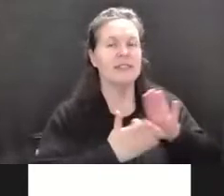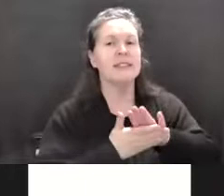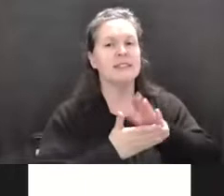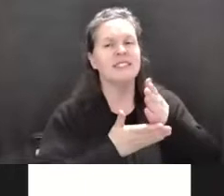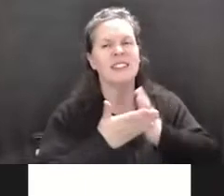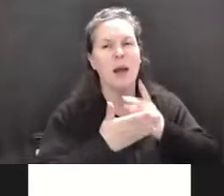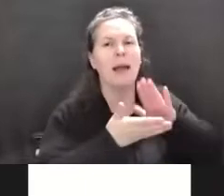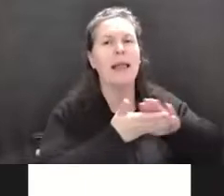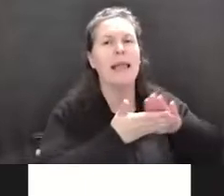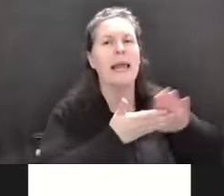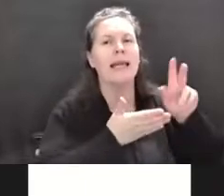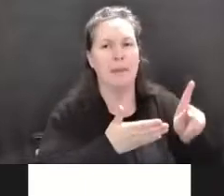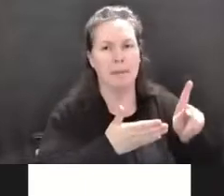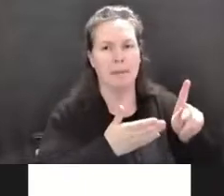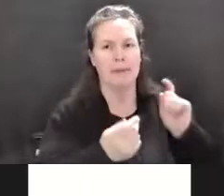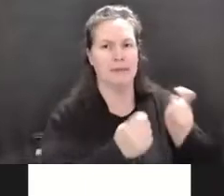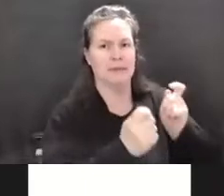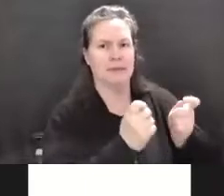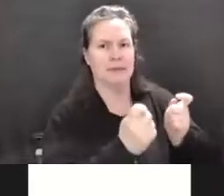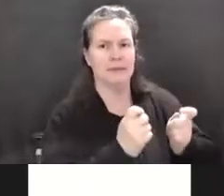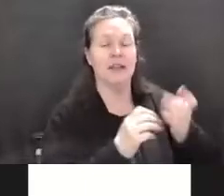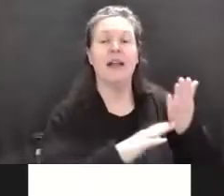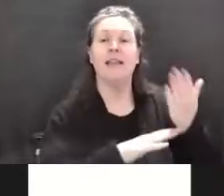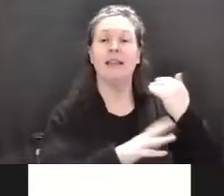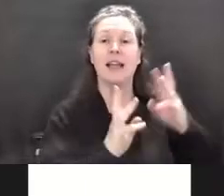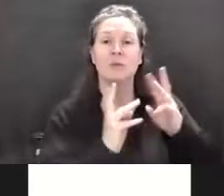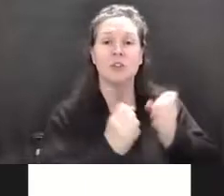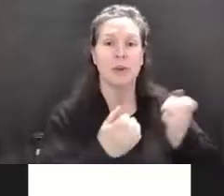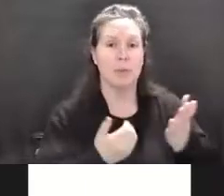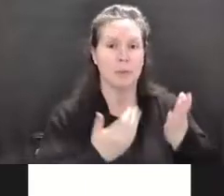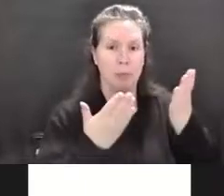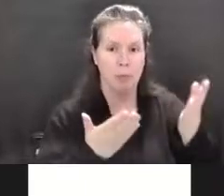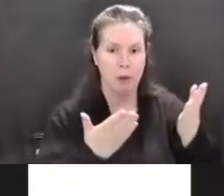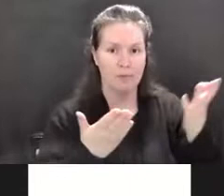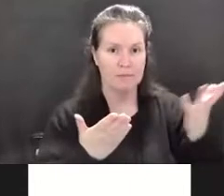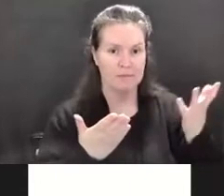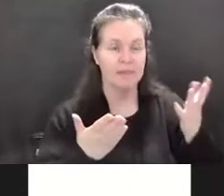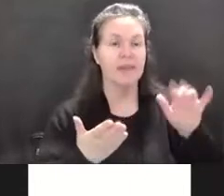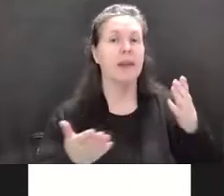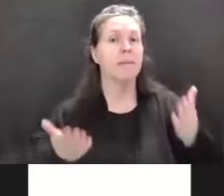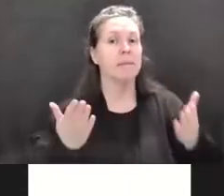Last workshop, it was brought up that perhaps maybe we're being,